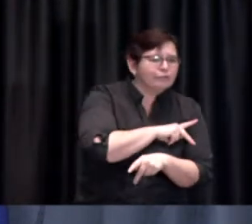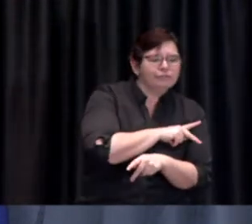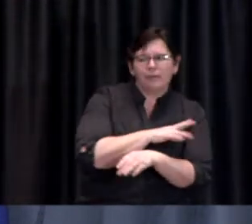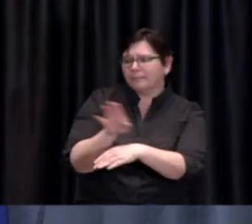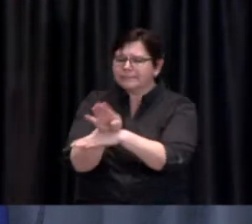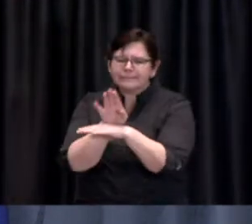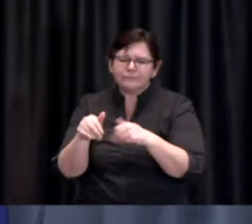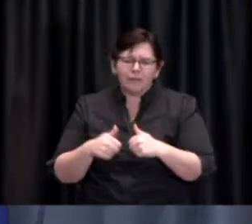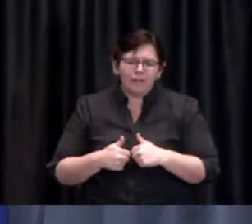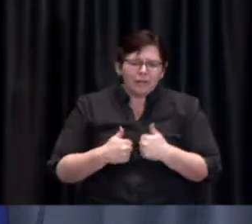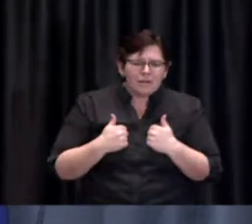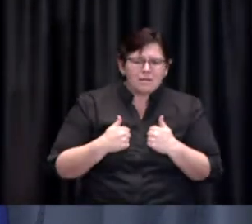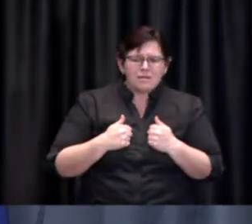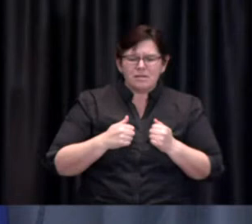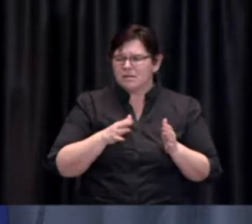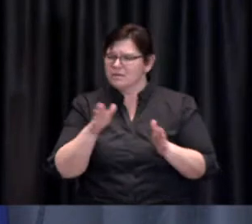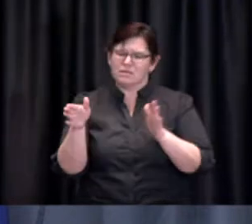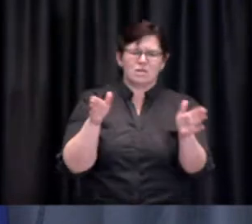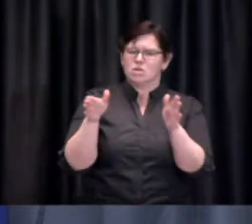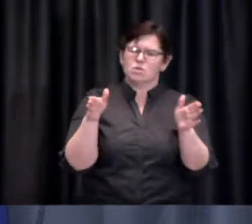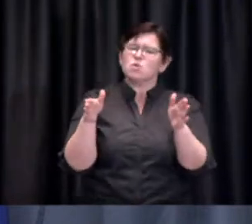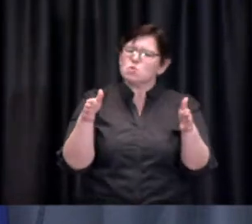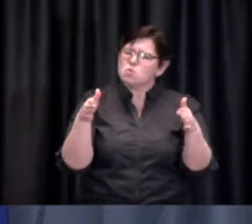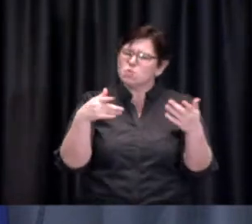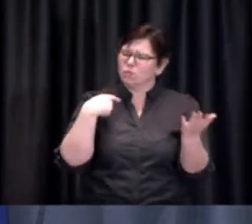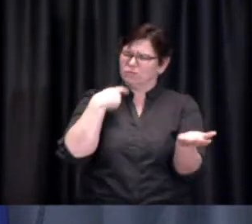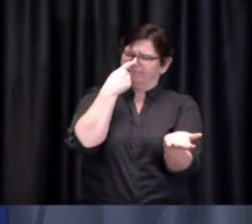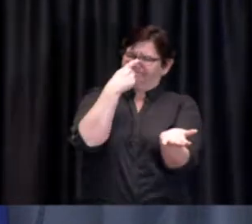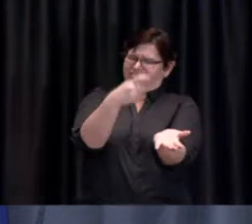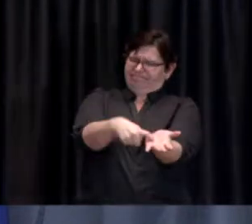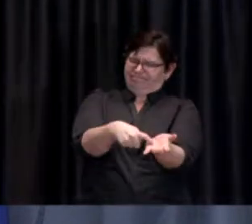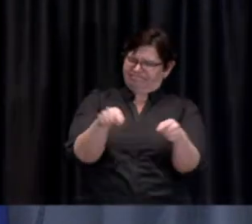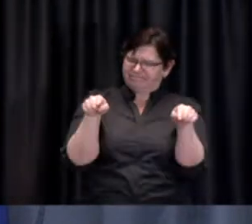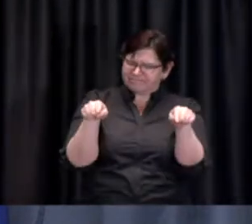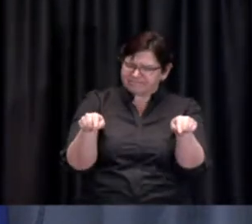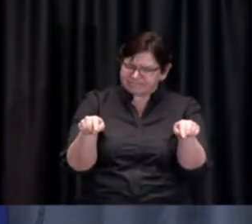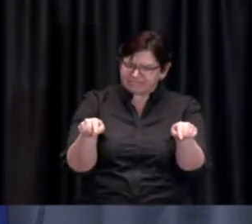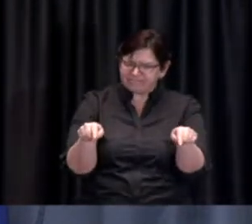But I think people do understand and that's why I'm saying thank you to them because their behaviour indicates they